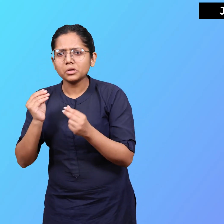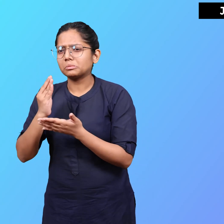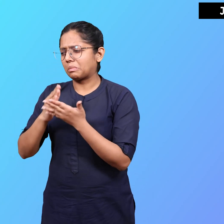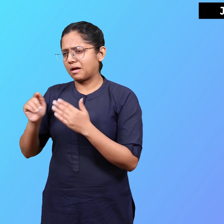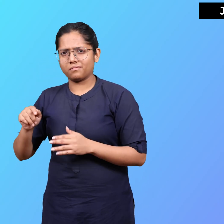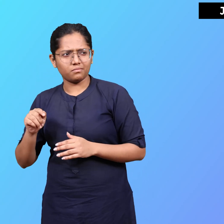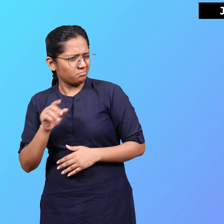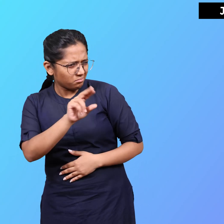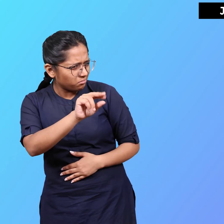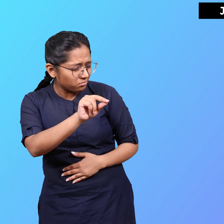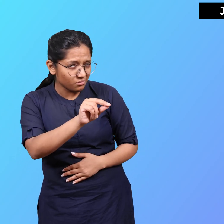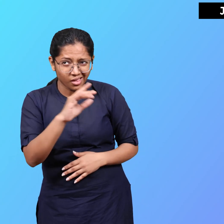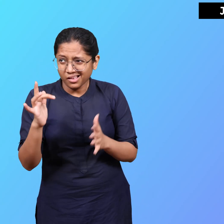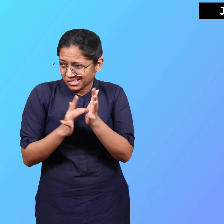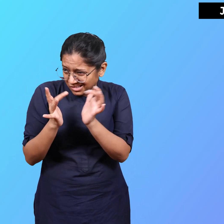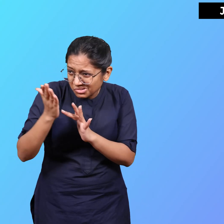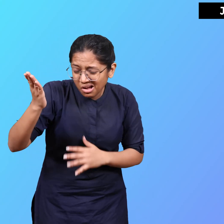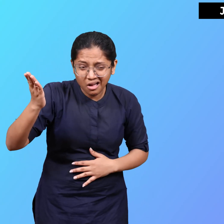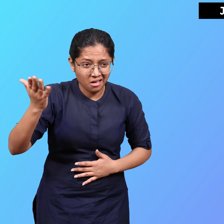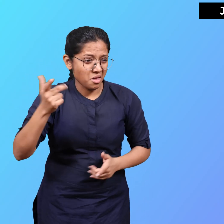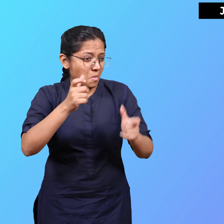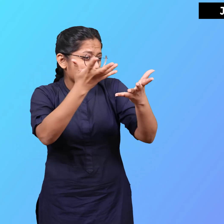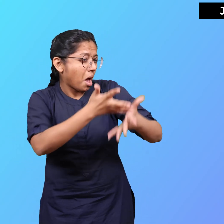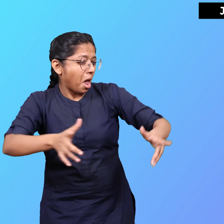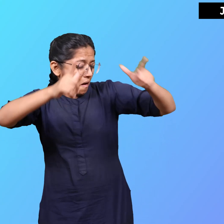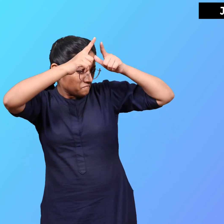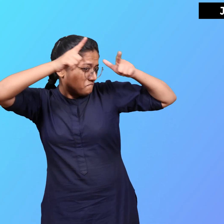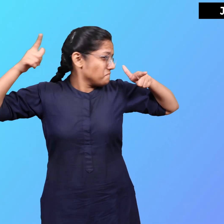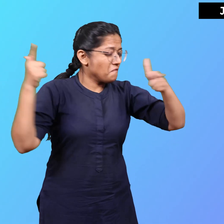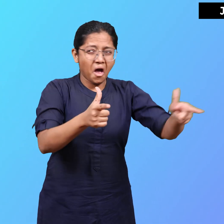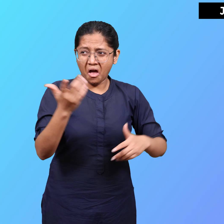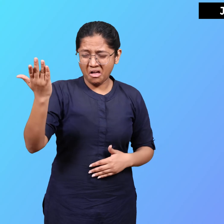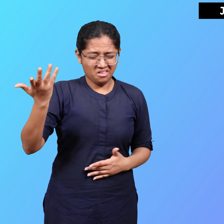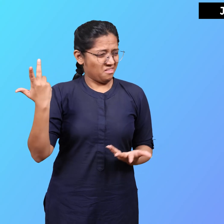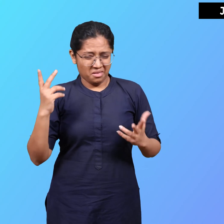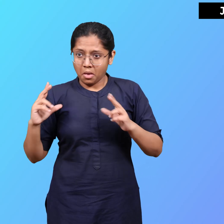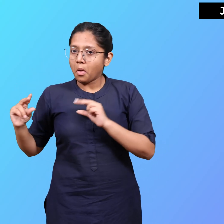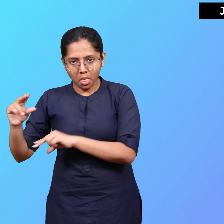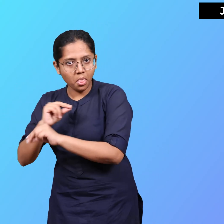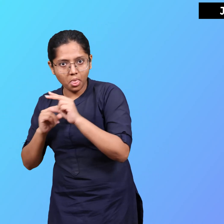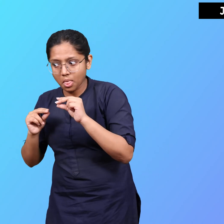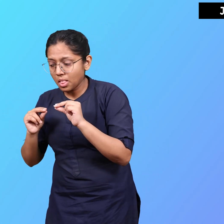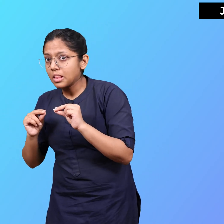But others said, “No, he fools the people.”